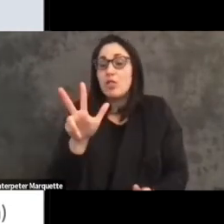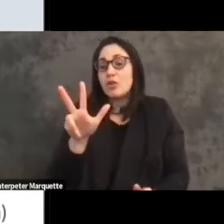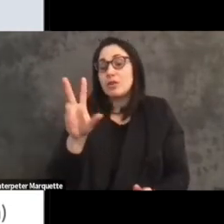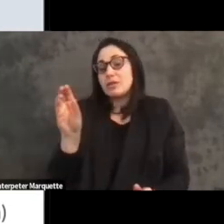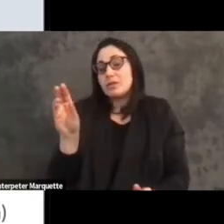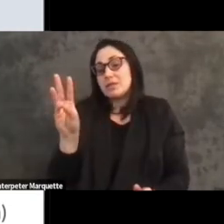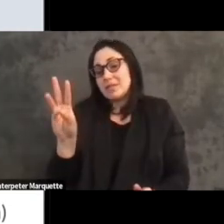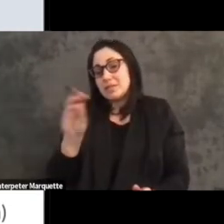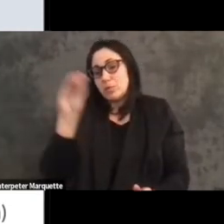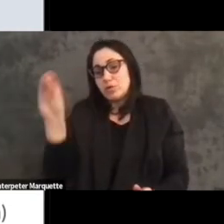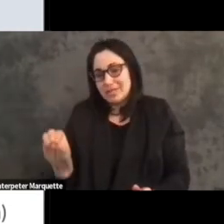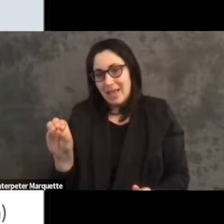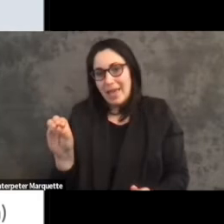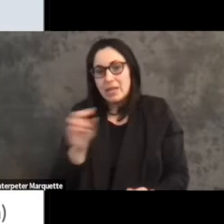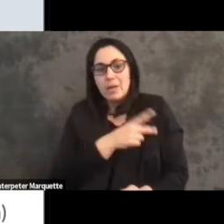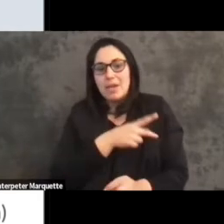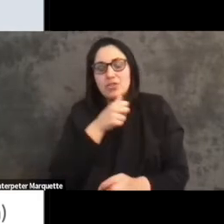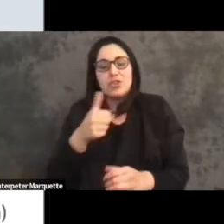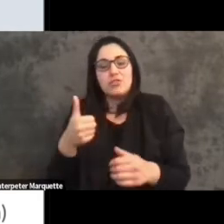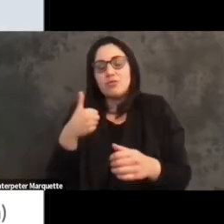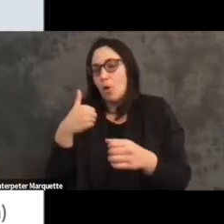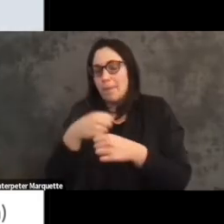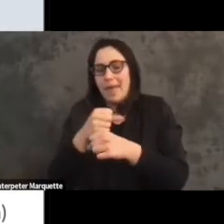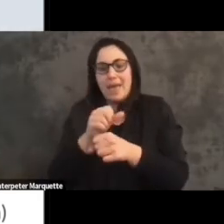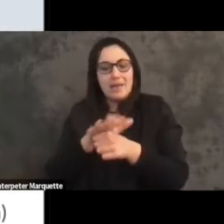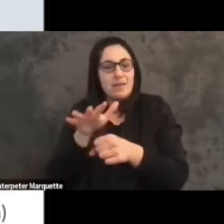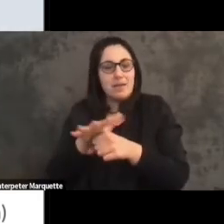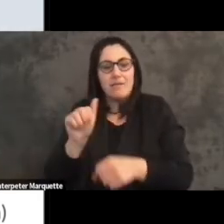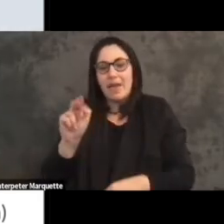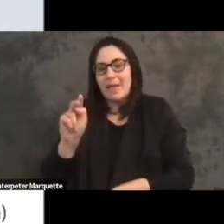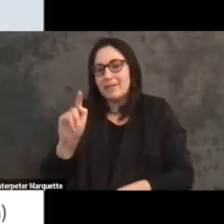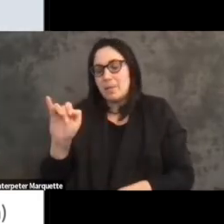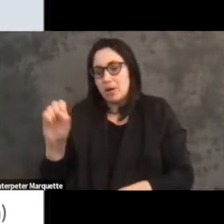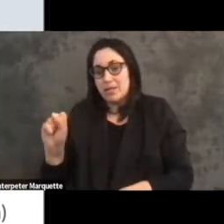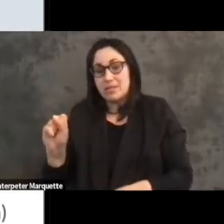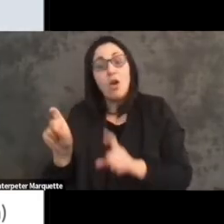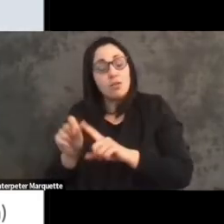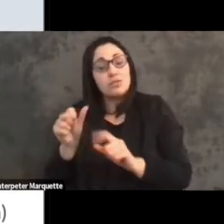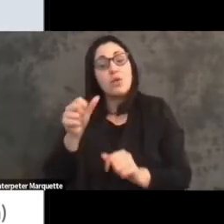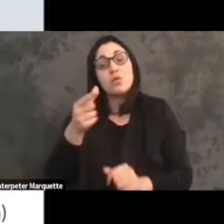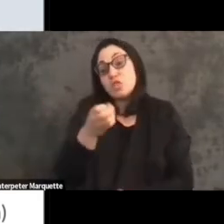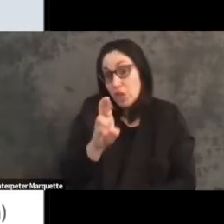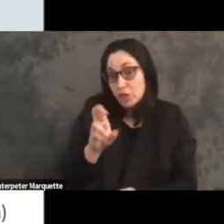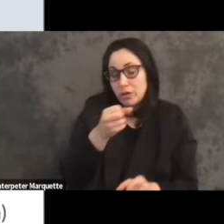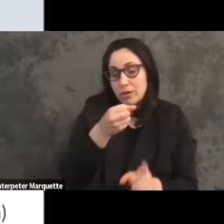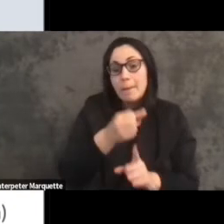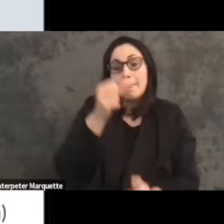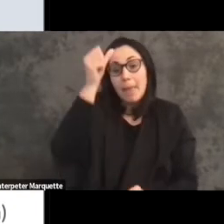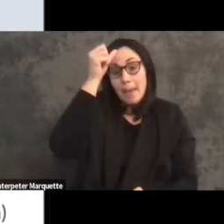We see in studies that 36% of patients don't make antibodies. And this has to do with also